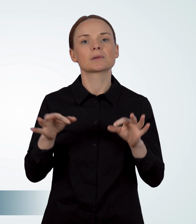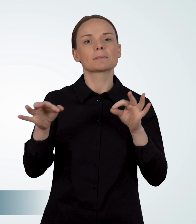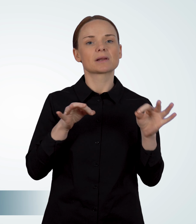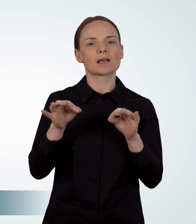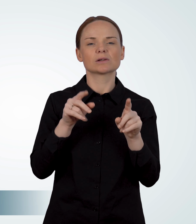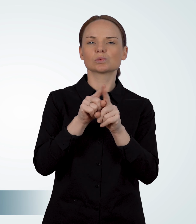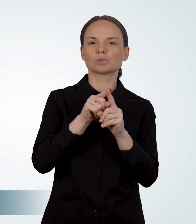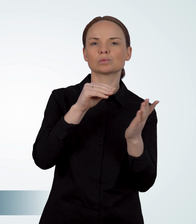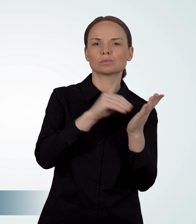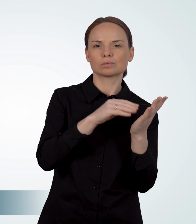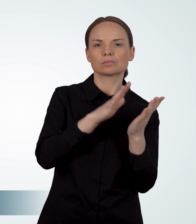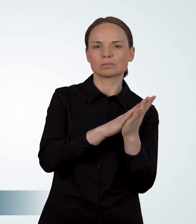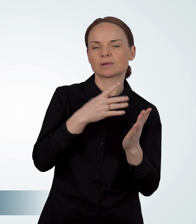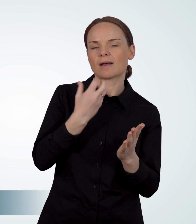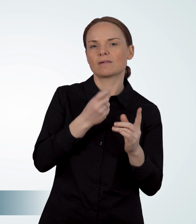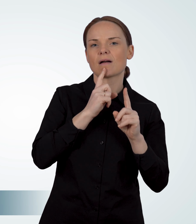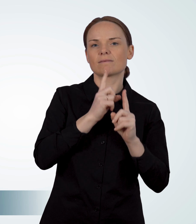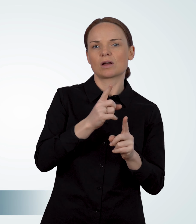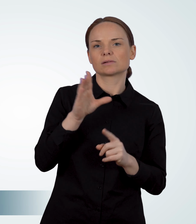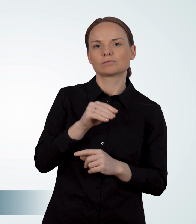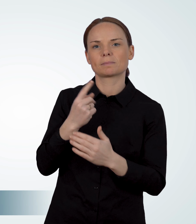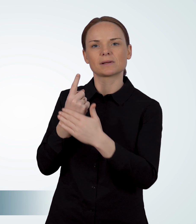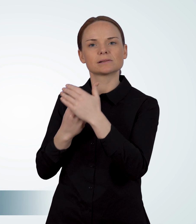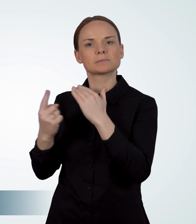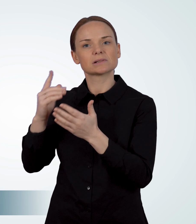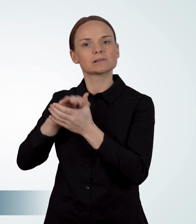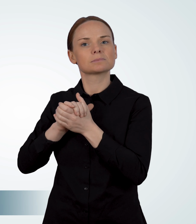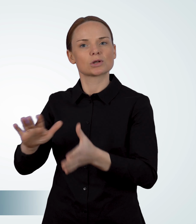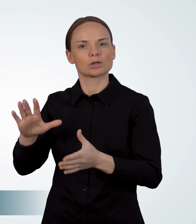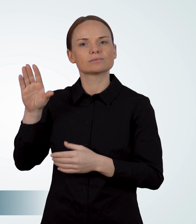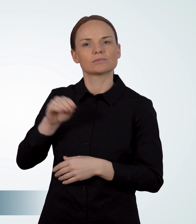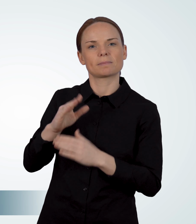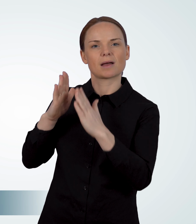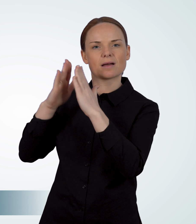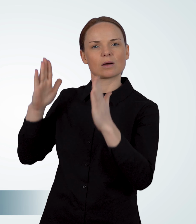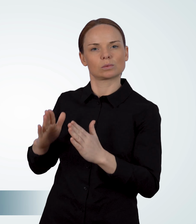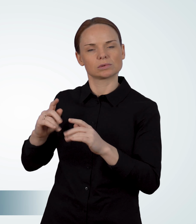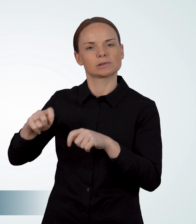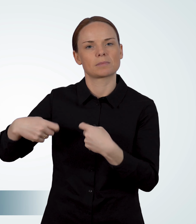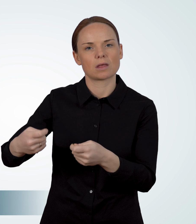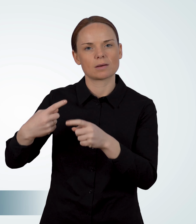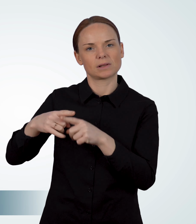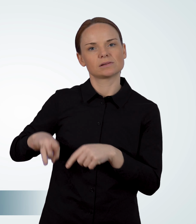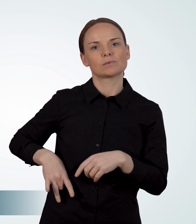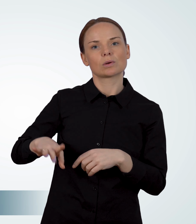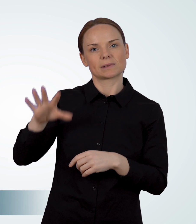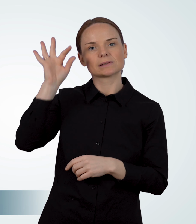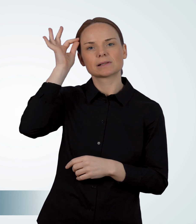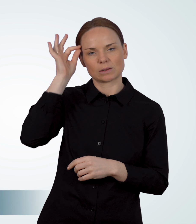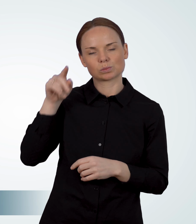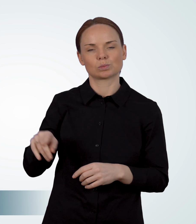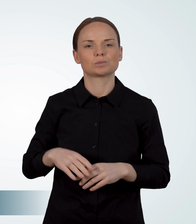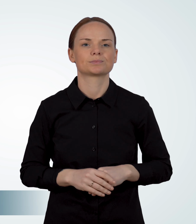The Plan will also be informed by the independent, expert advice of the Housing Supply and Affordability Council.